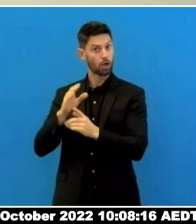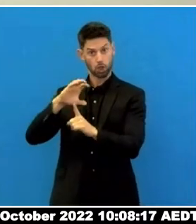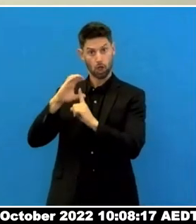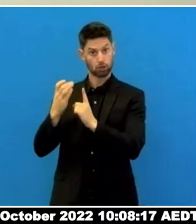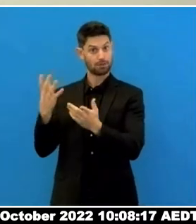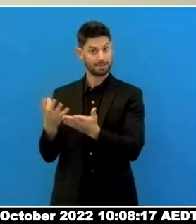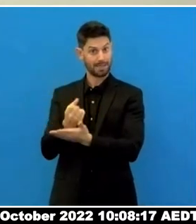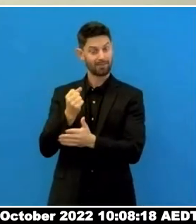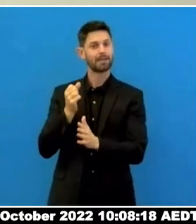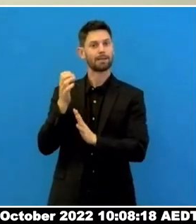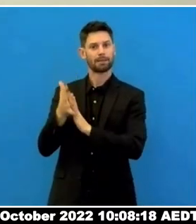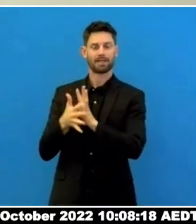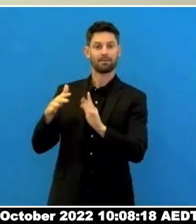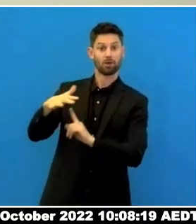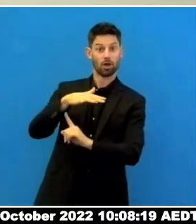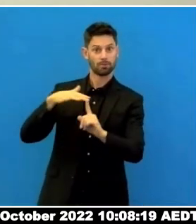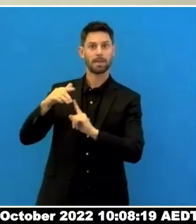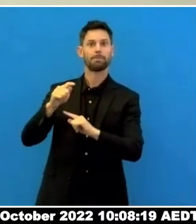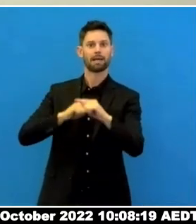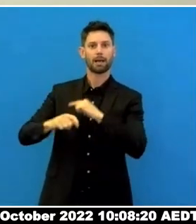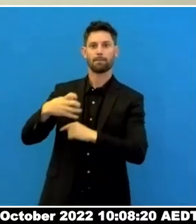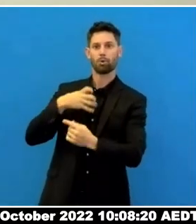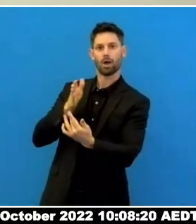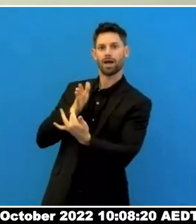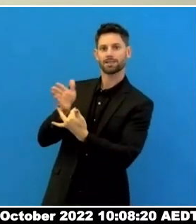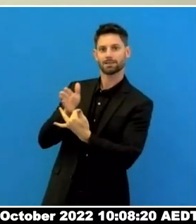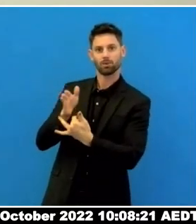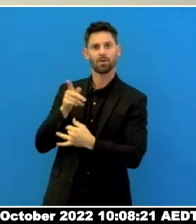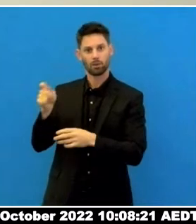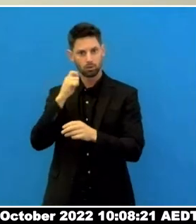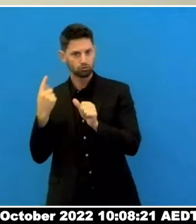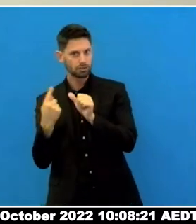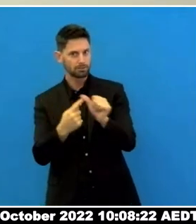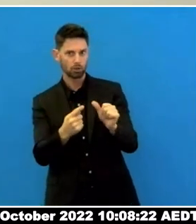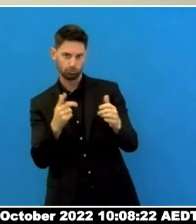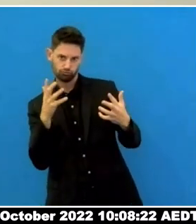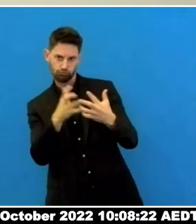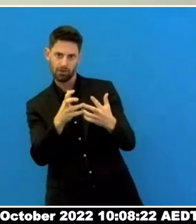that are accessible, respond to needs of communities and draw on their strengths.